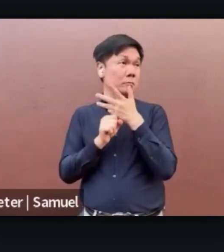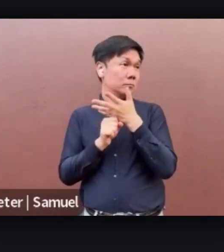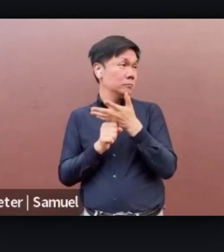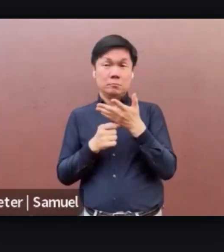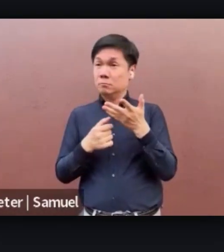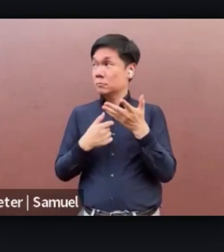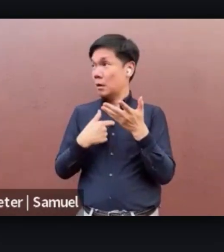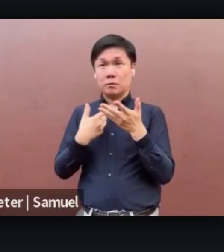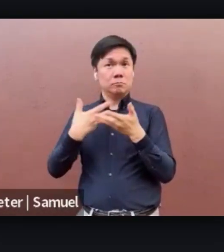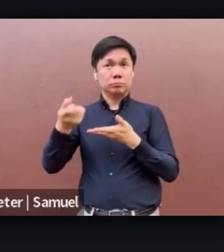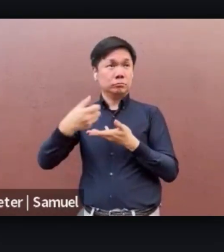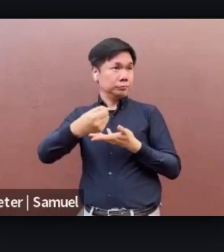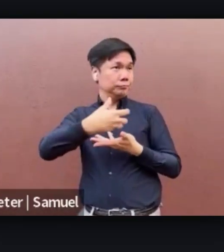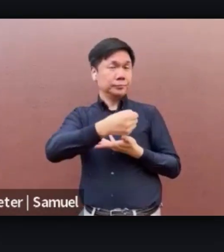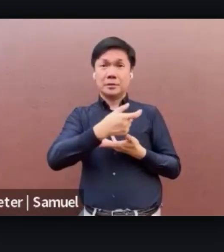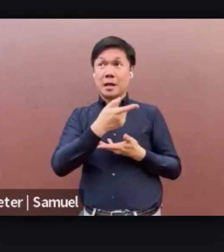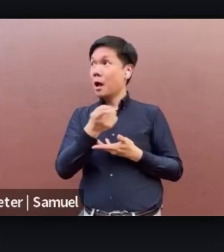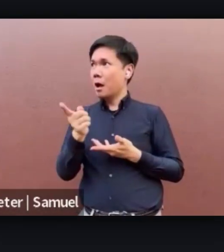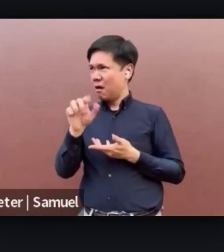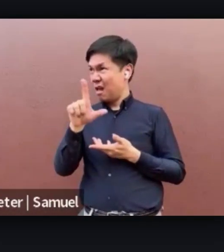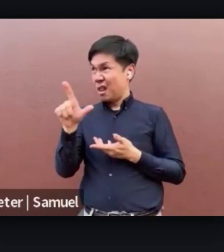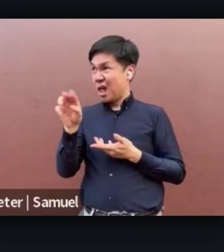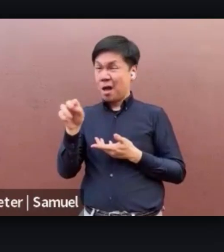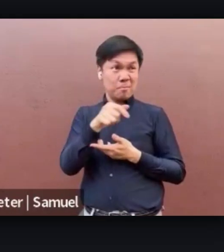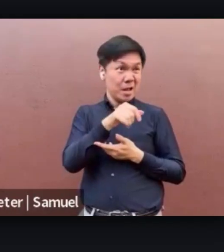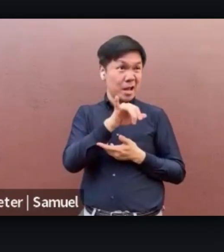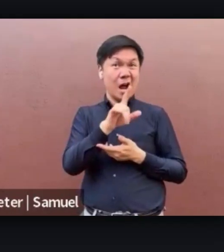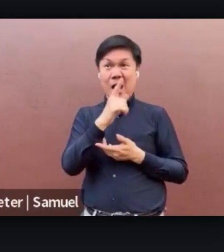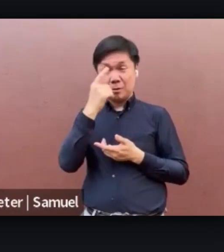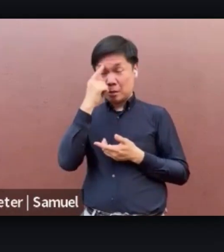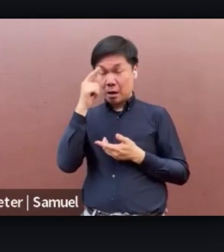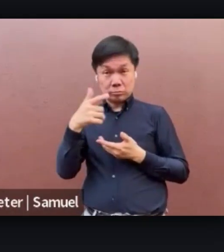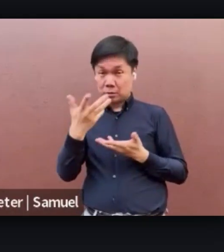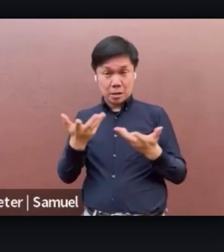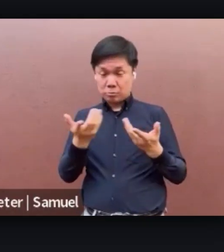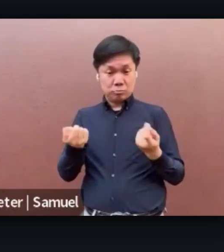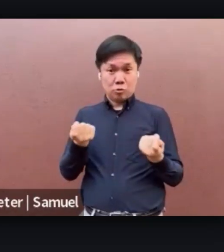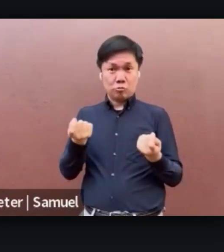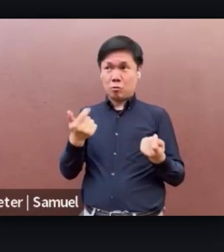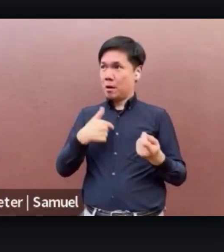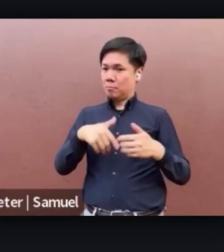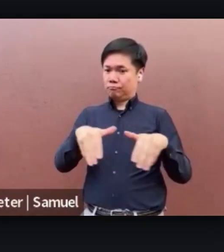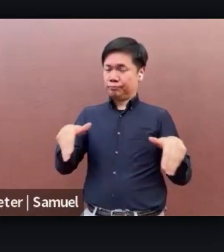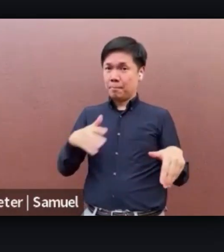their concerns, and the people who are developing these models and particularly training these models.